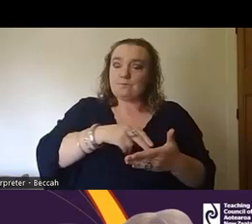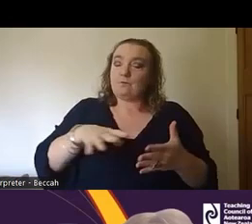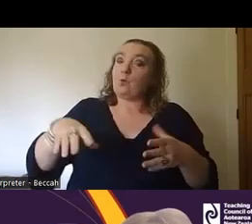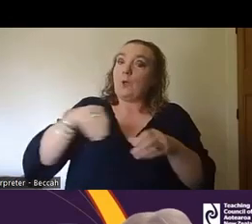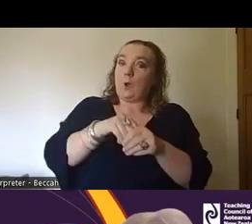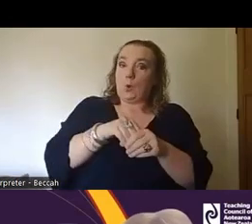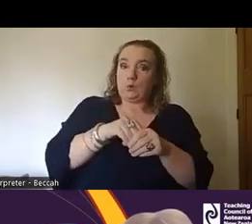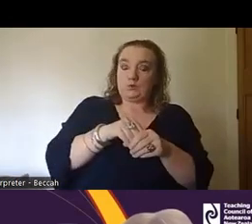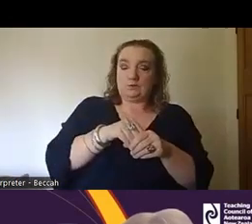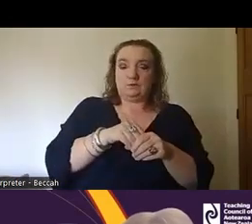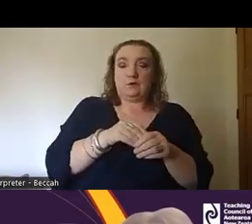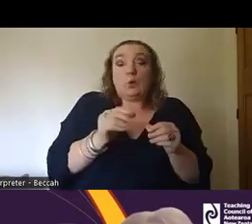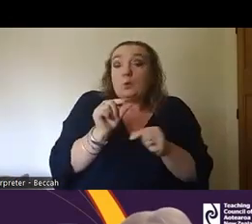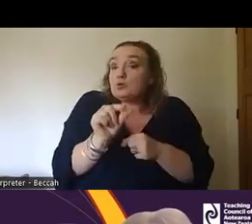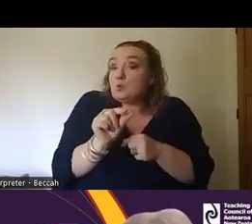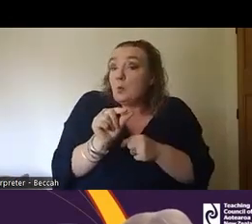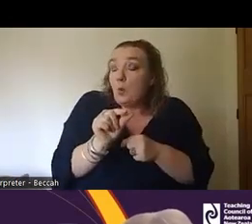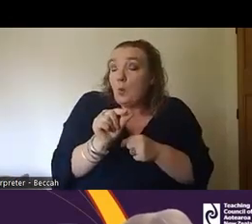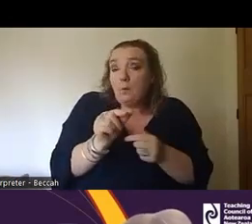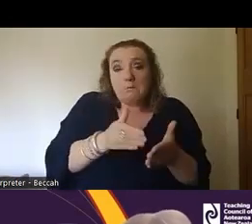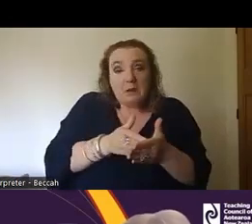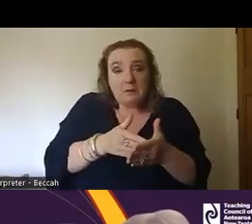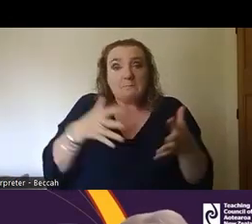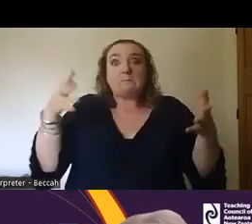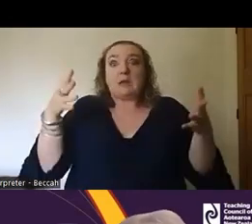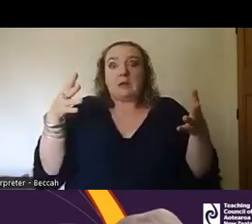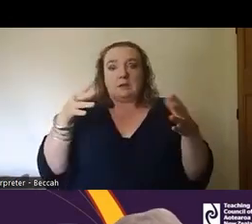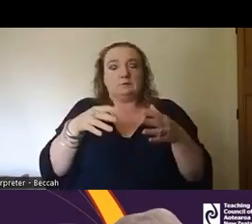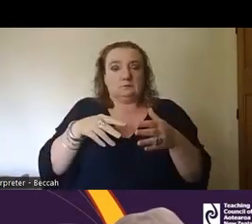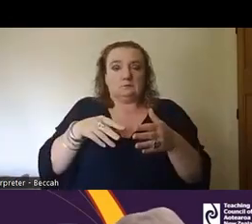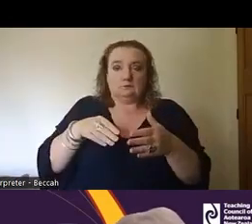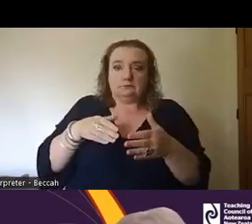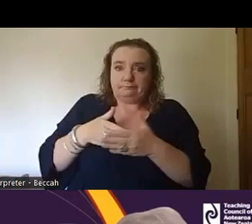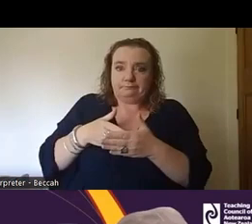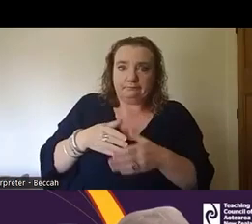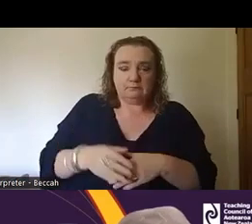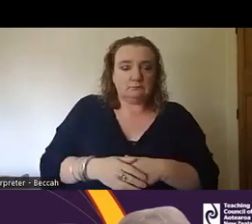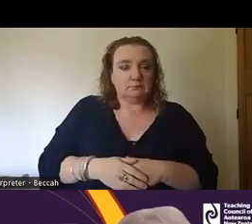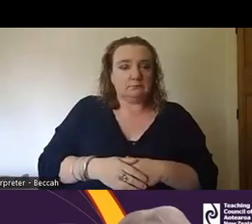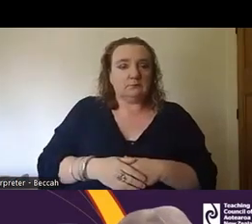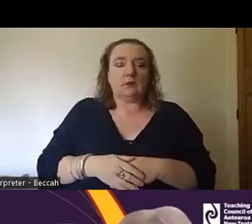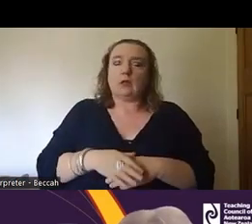small and big lenses, and who you think you can collaborate with.